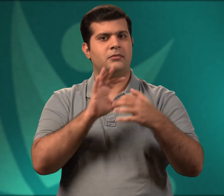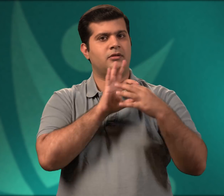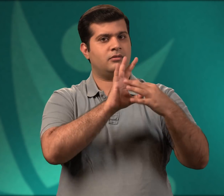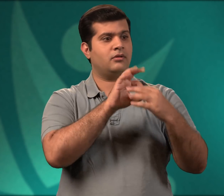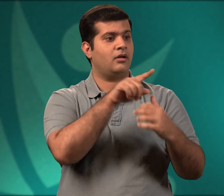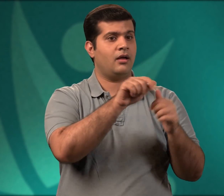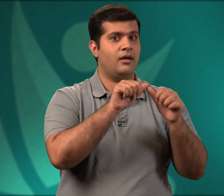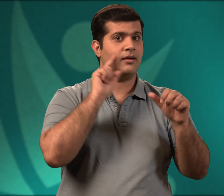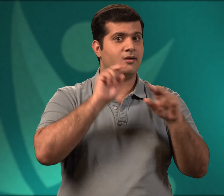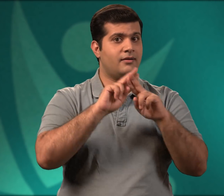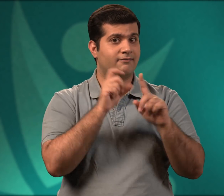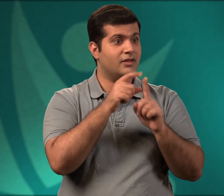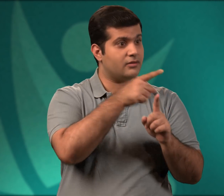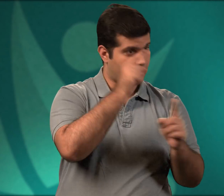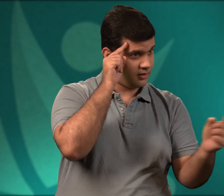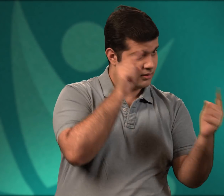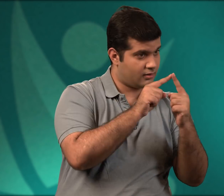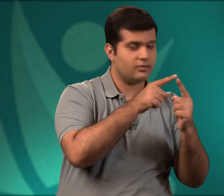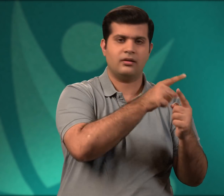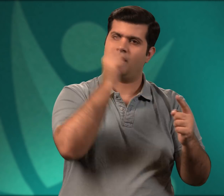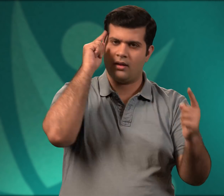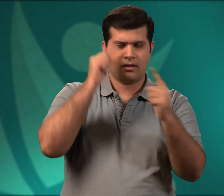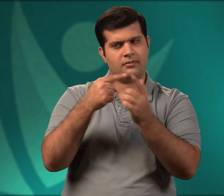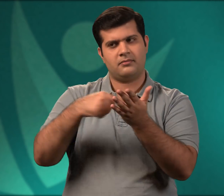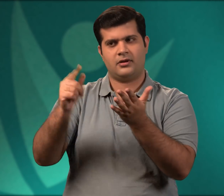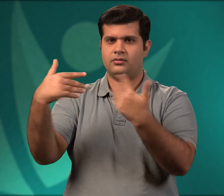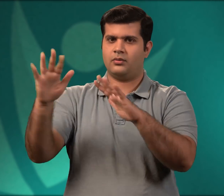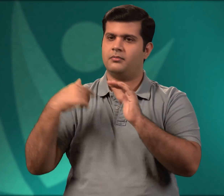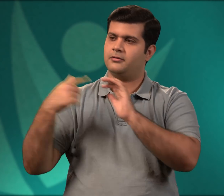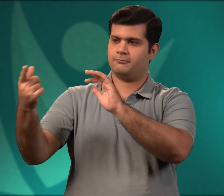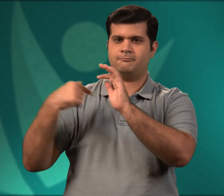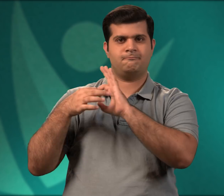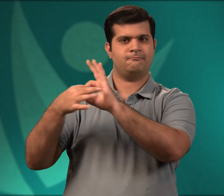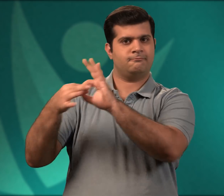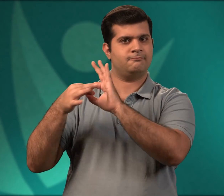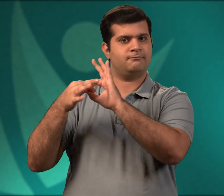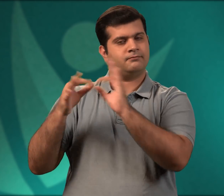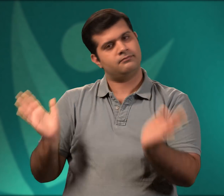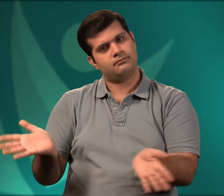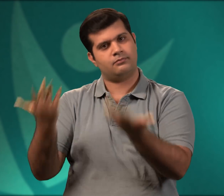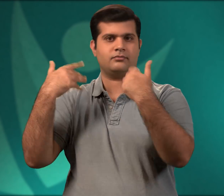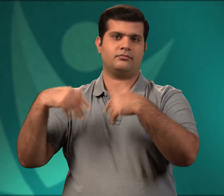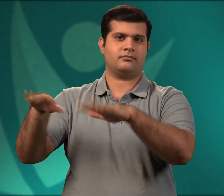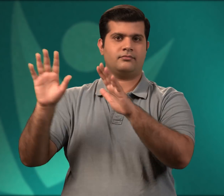AIFD agreed to be ?????